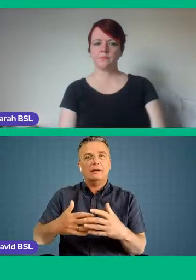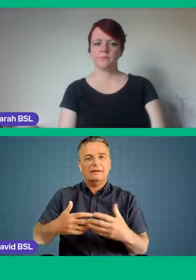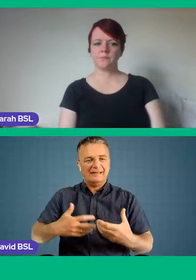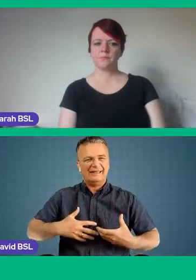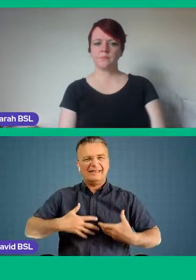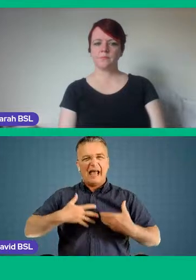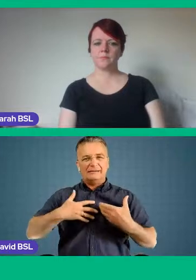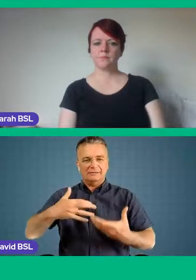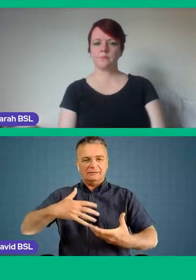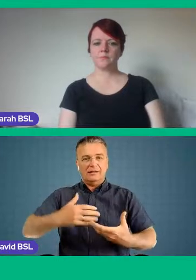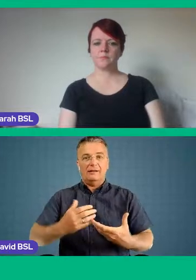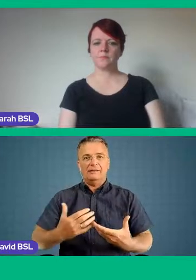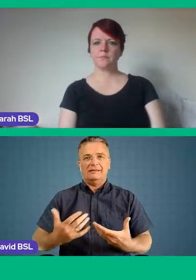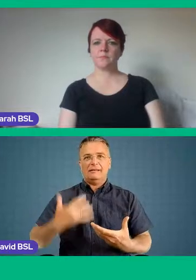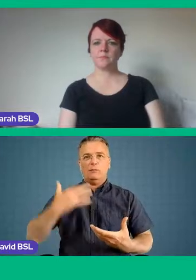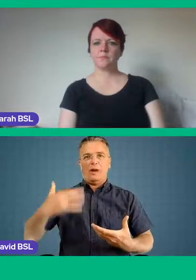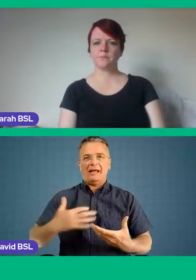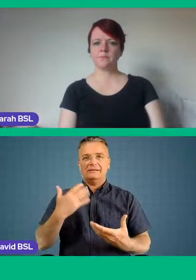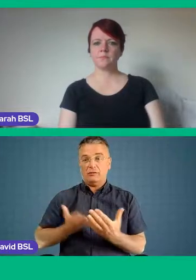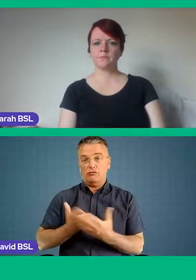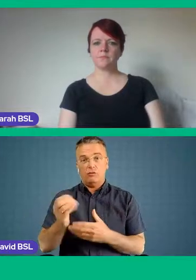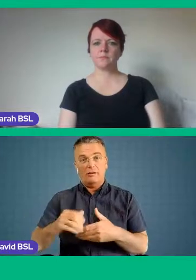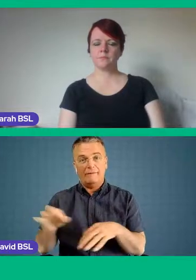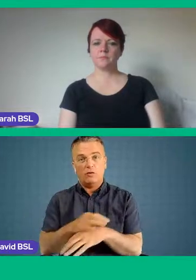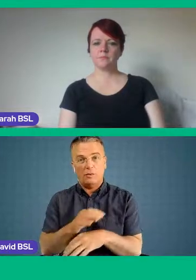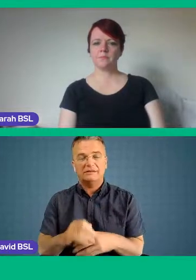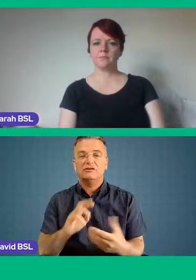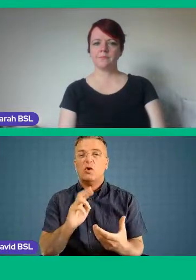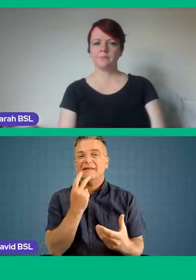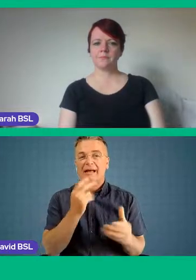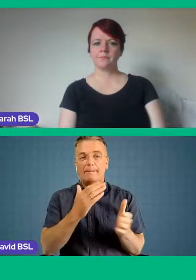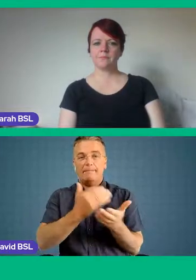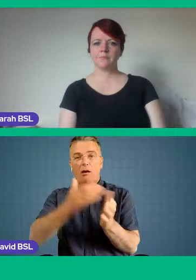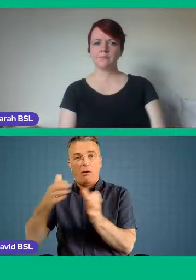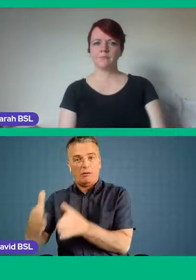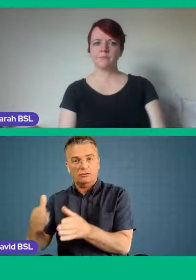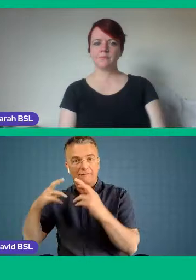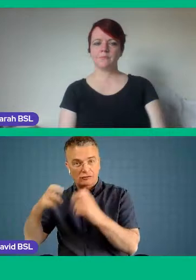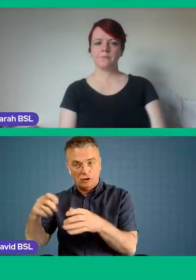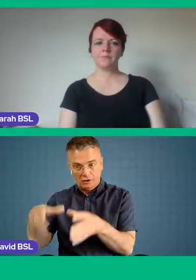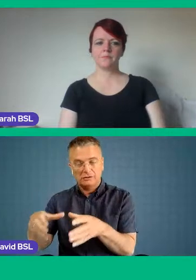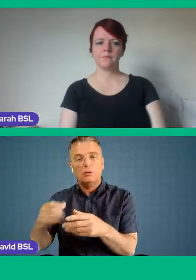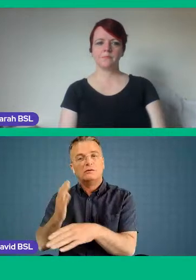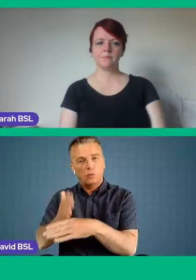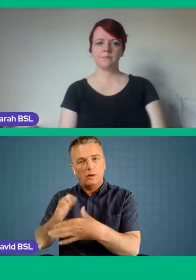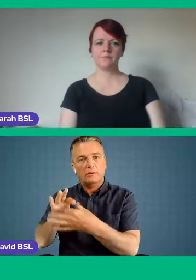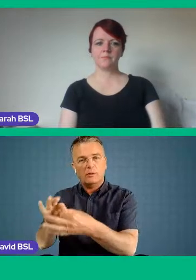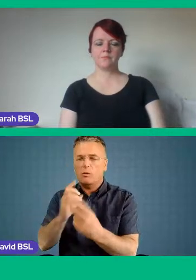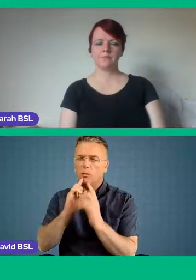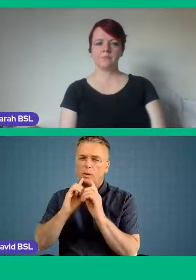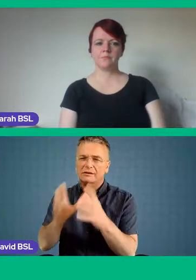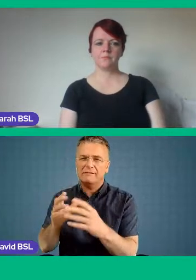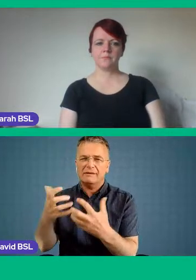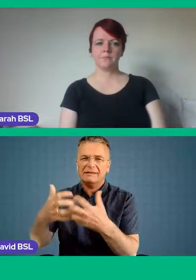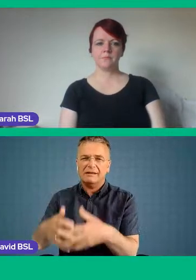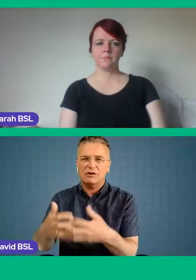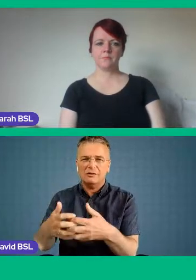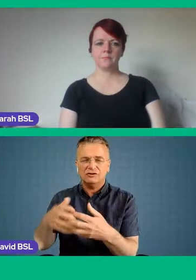extra senses stimulated during the performance. So the second part of our year than was spent working